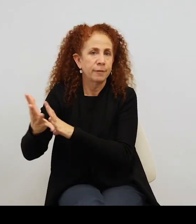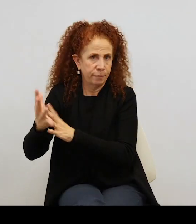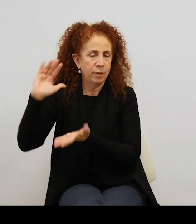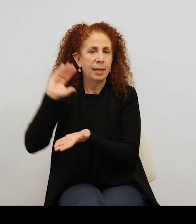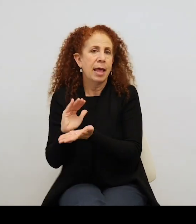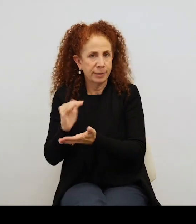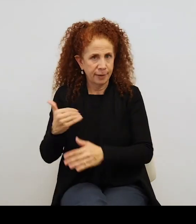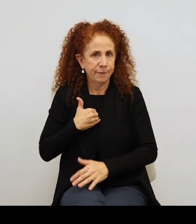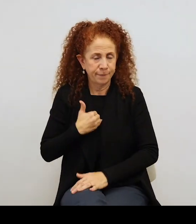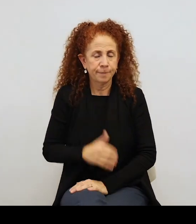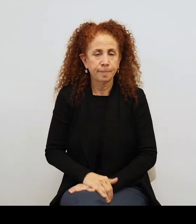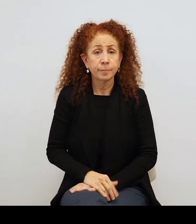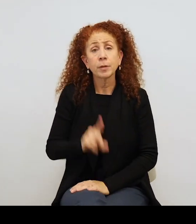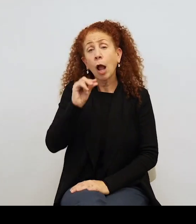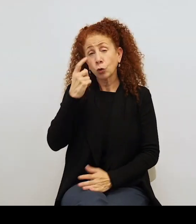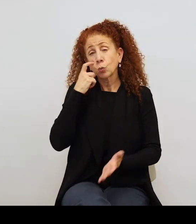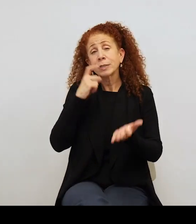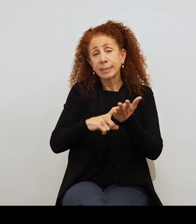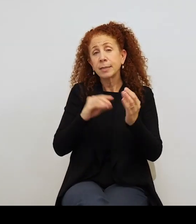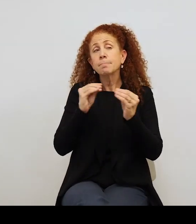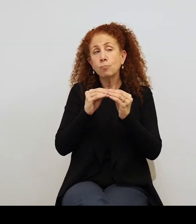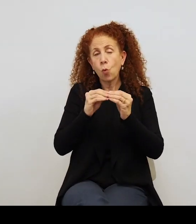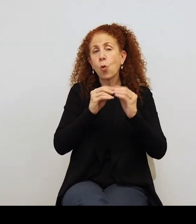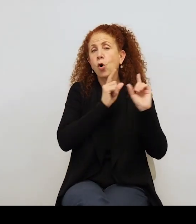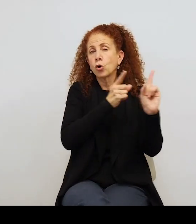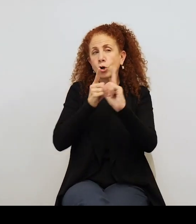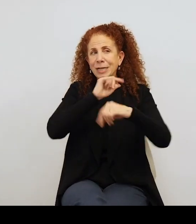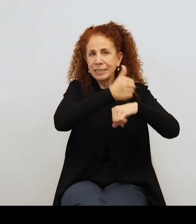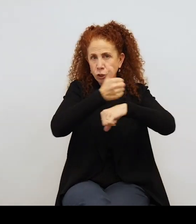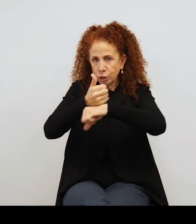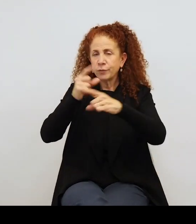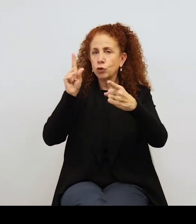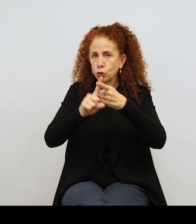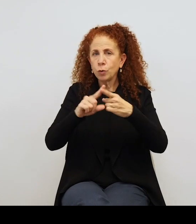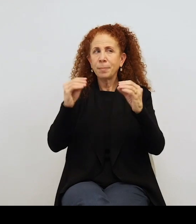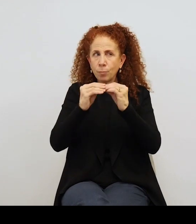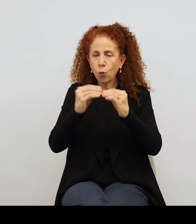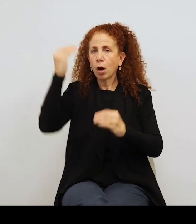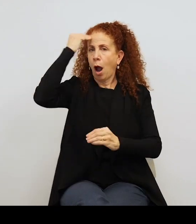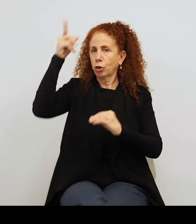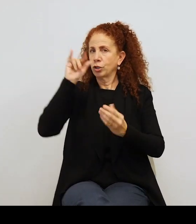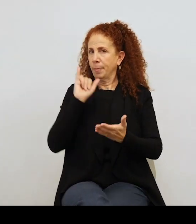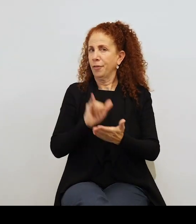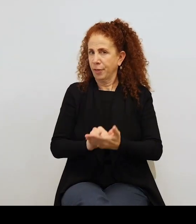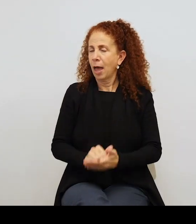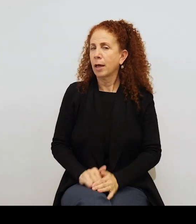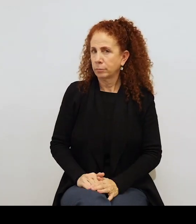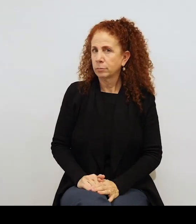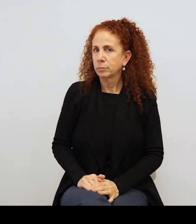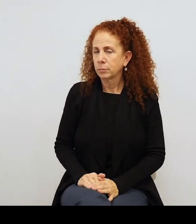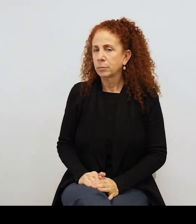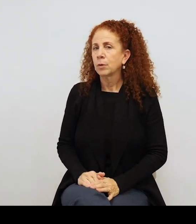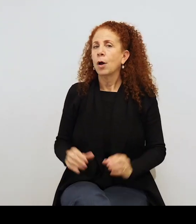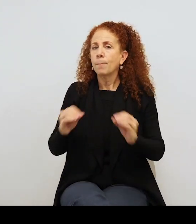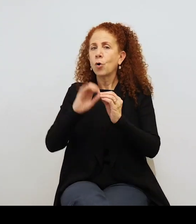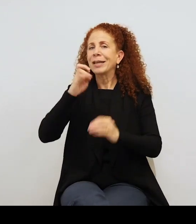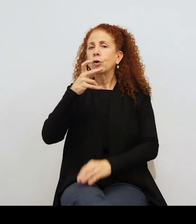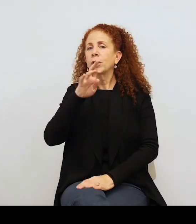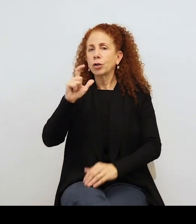And I do see more and more initiatives to actually be more conscious about that and to have a more ecological understanding.